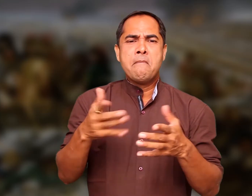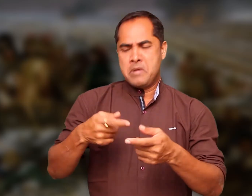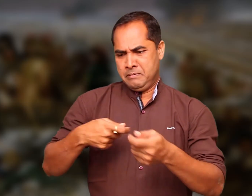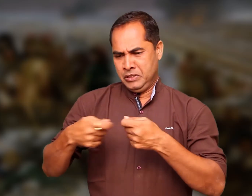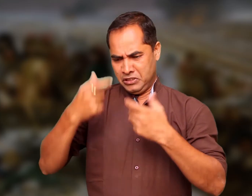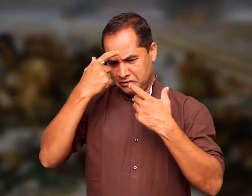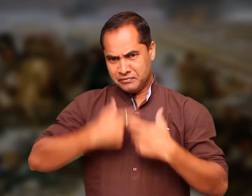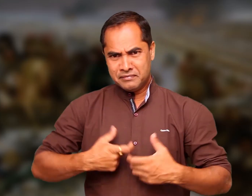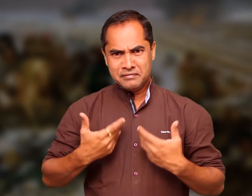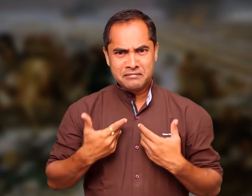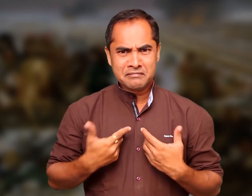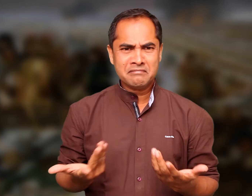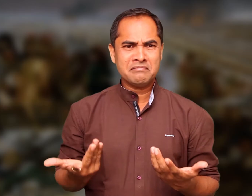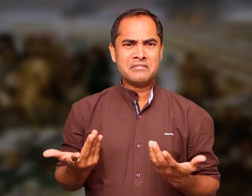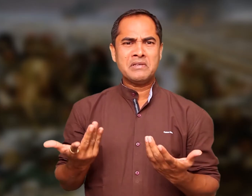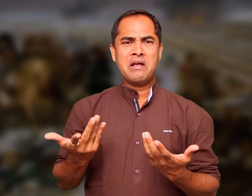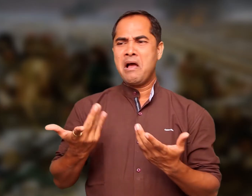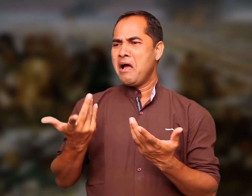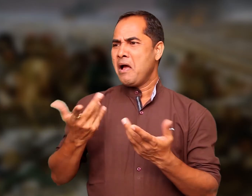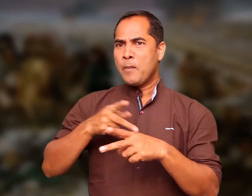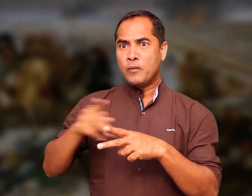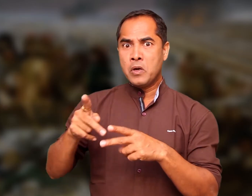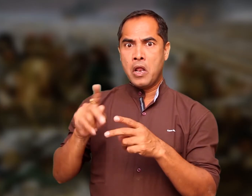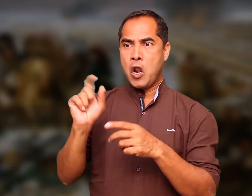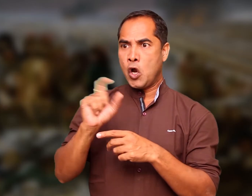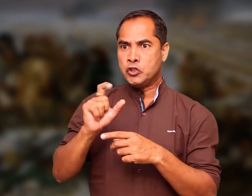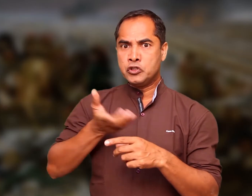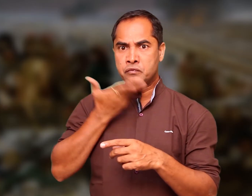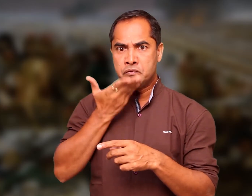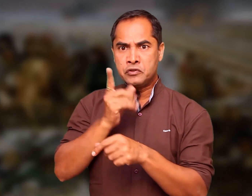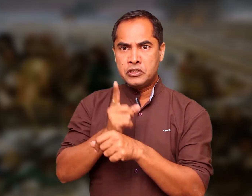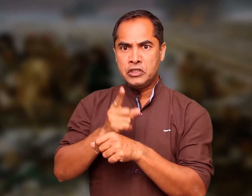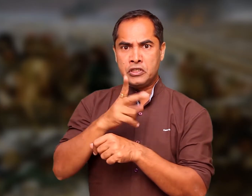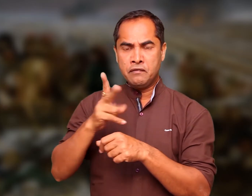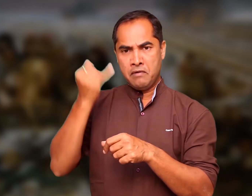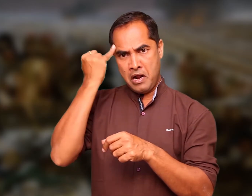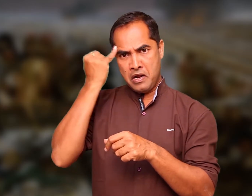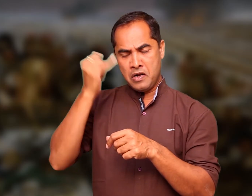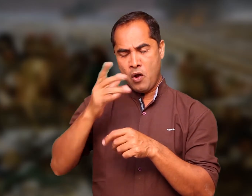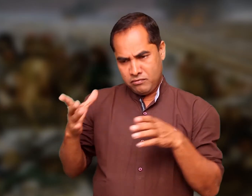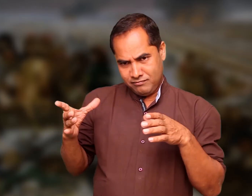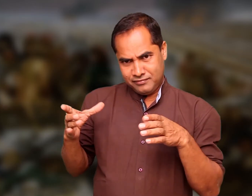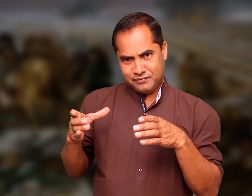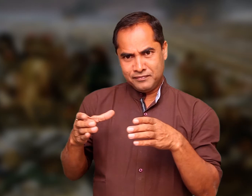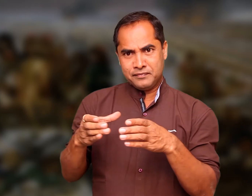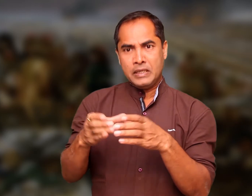industrialists, businessmen and professionals, the teachers they all made